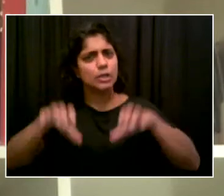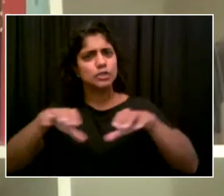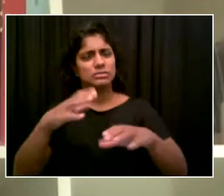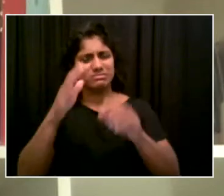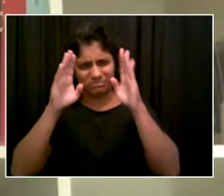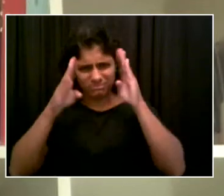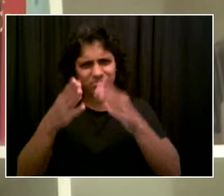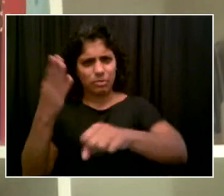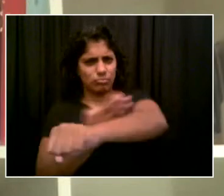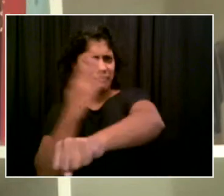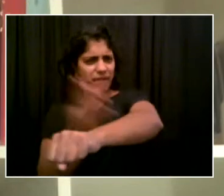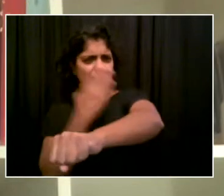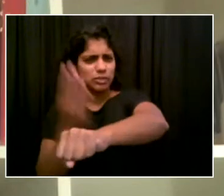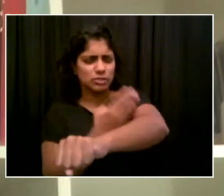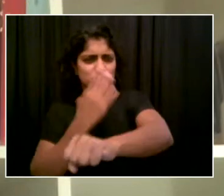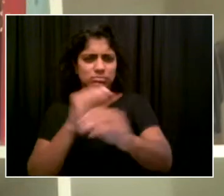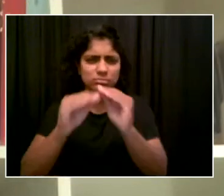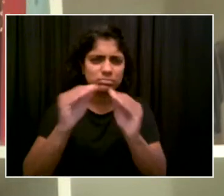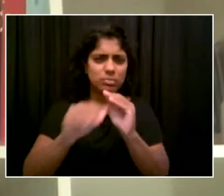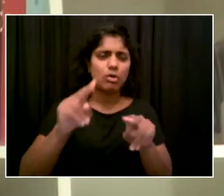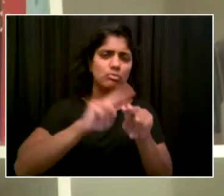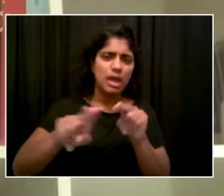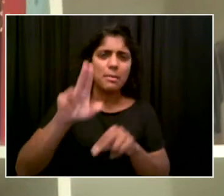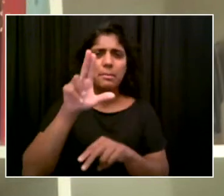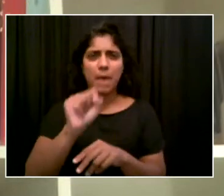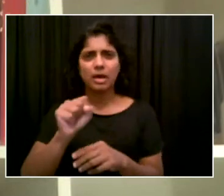SYTSEMN EE DSNEW REVENUE STREAM TO FUND THE MULTIBILLION-